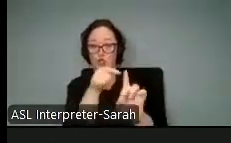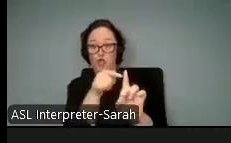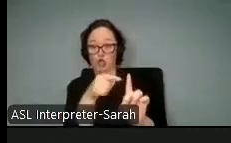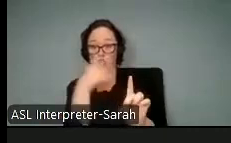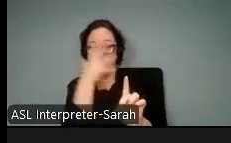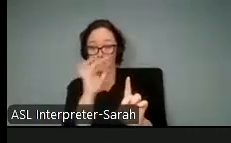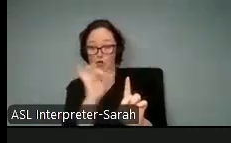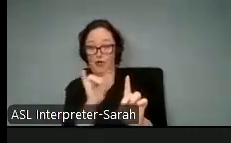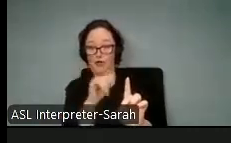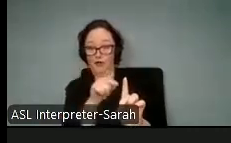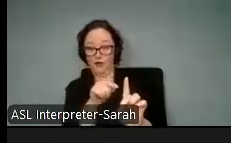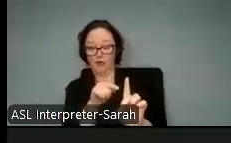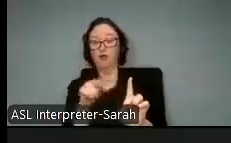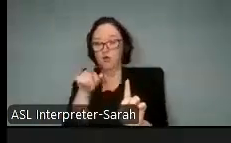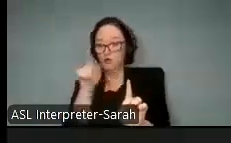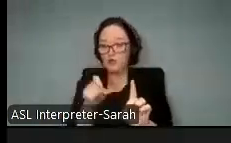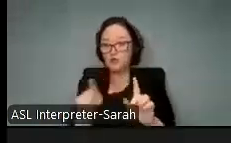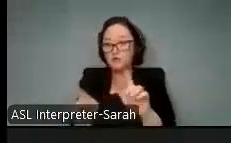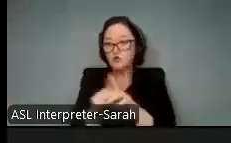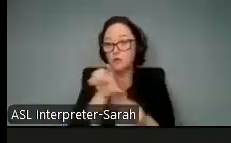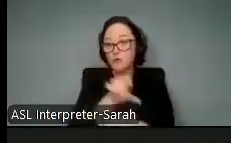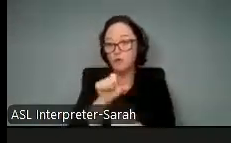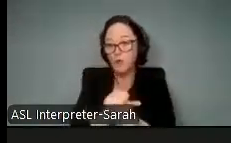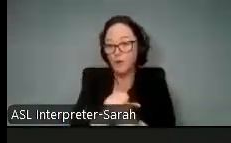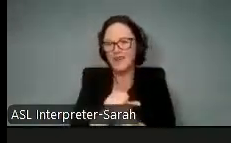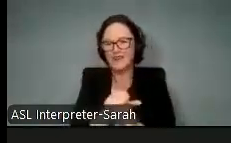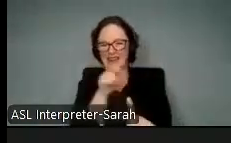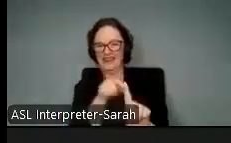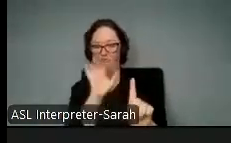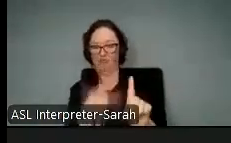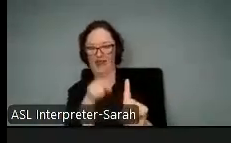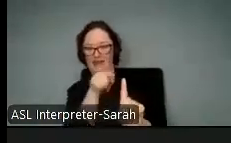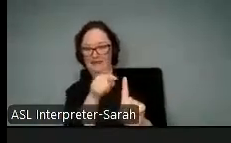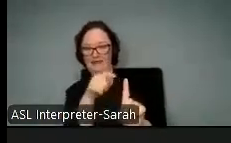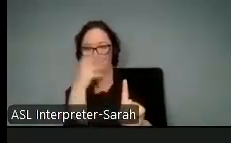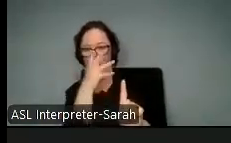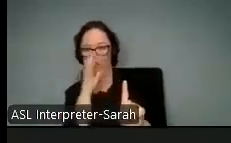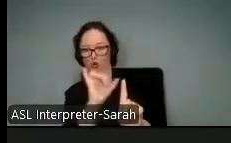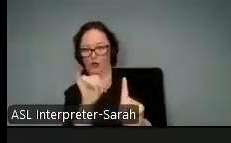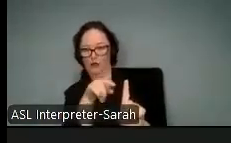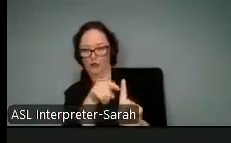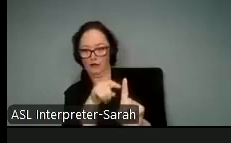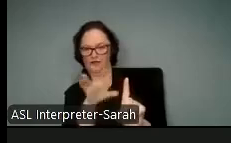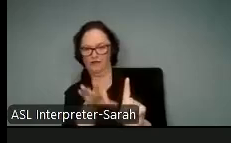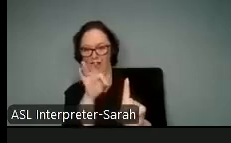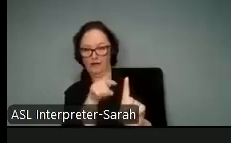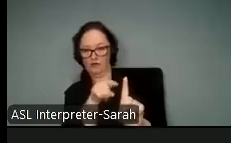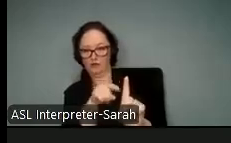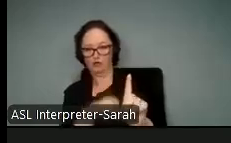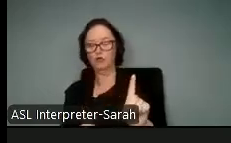So yeah, it can be a little tricky. Same thing goes with simple graphics. If we're trying to show a graphic